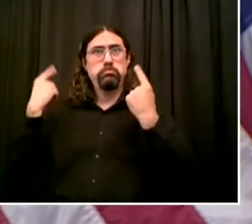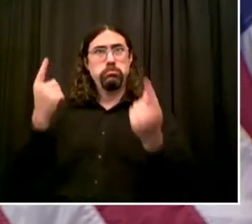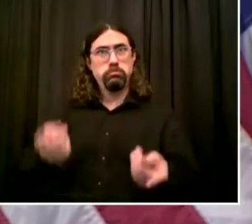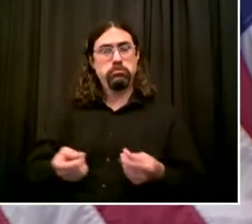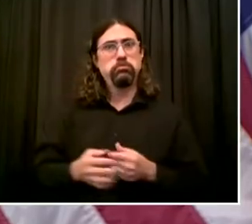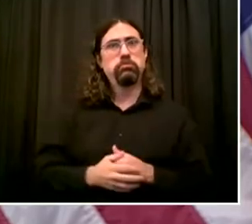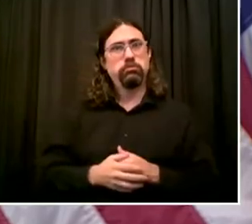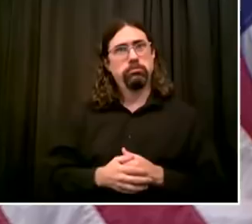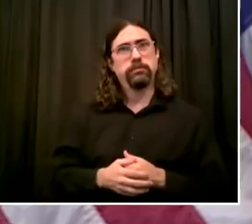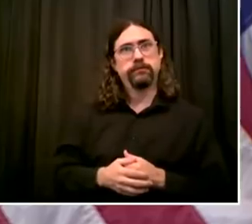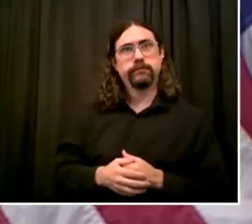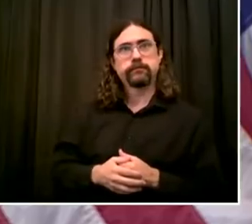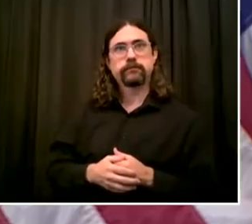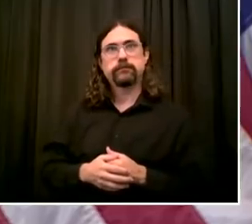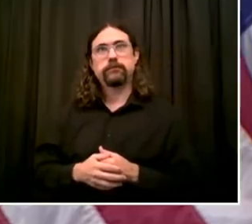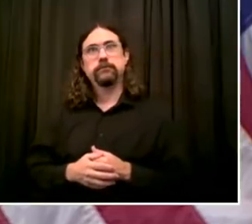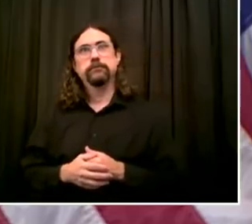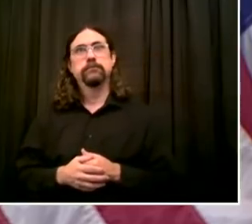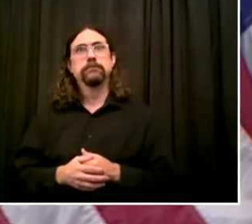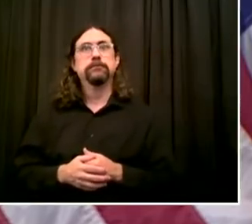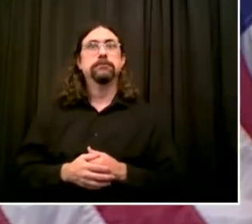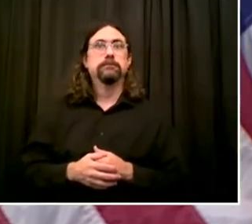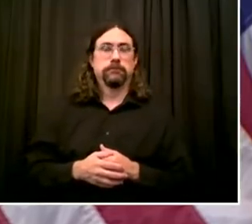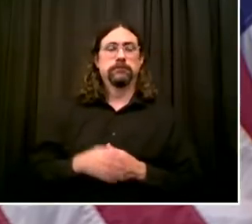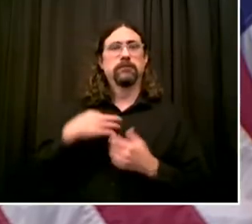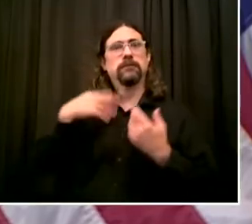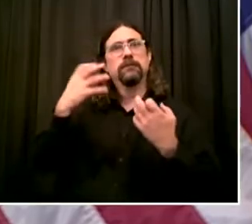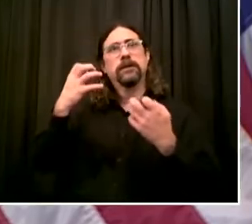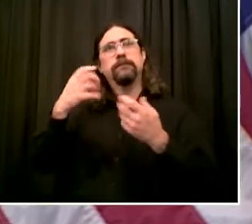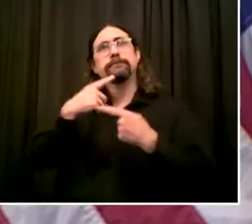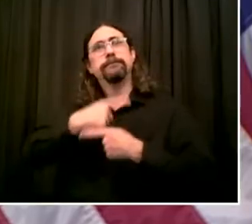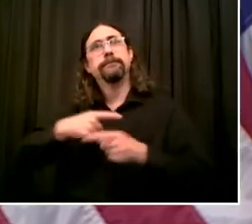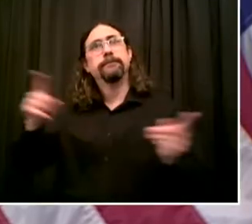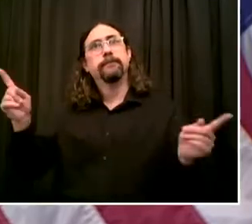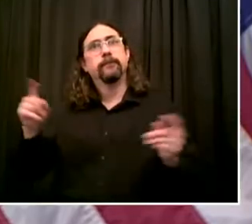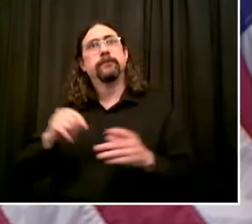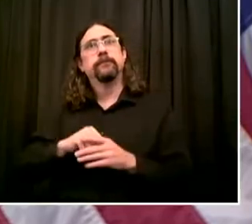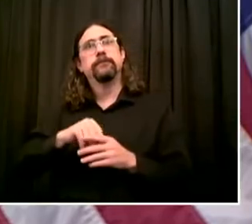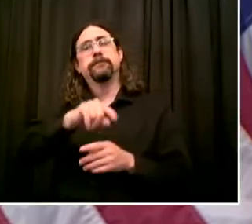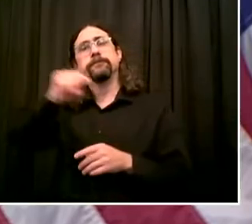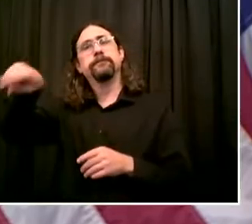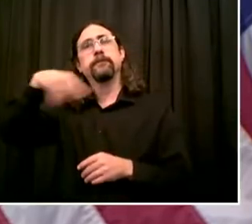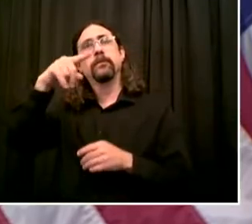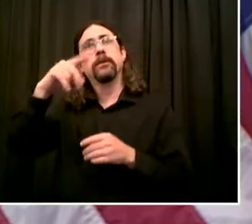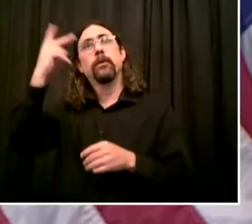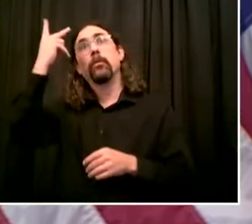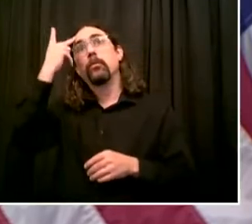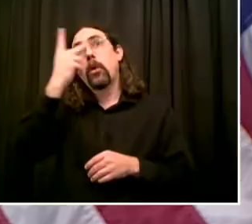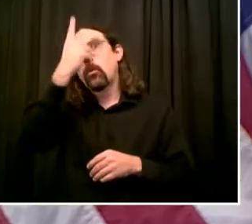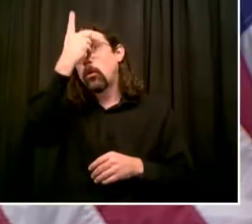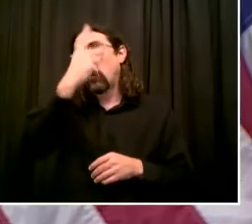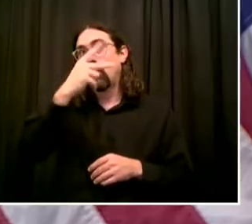THAT MEANS WHAT WE SEE PROGRESS WITH, WE ARE ABLE TO DO MORE AND MORE THINGS TO HELP NEW YORKERS. HERE IS A NICE ONE.